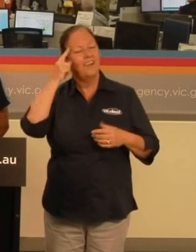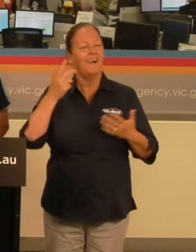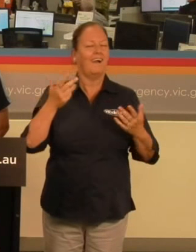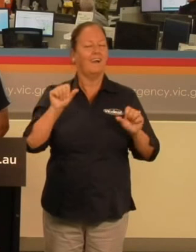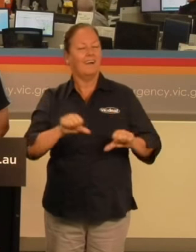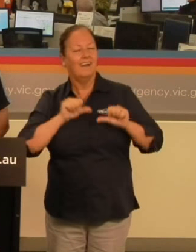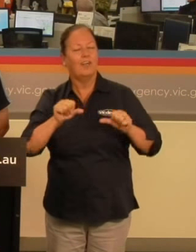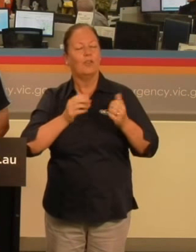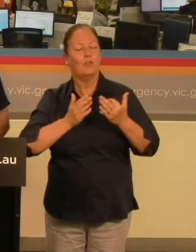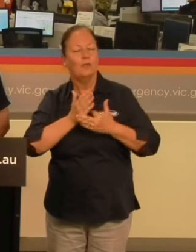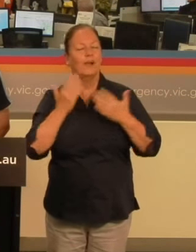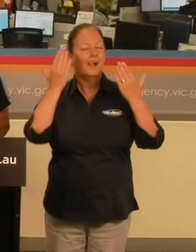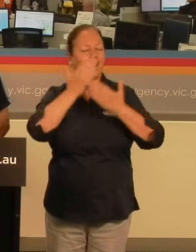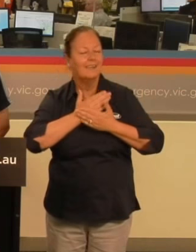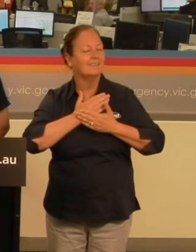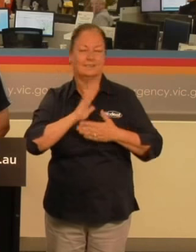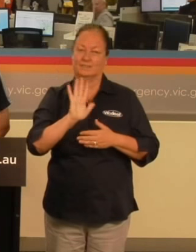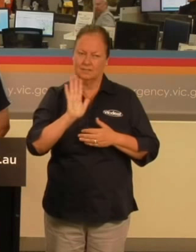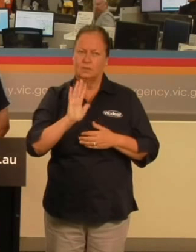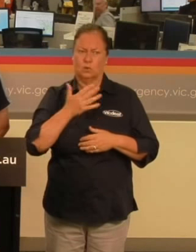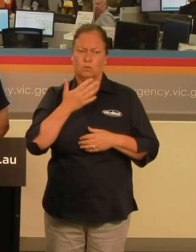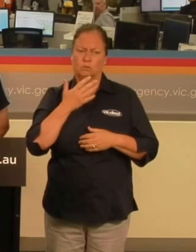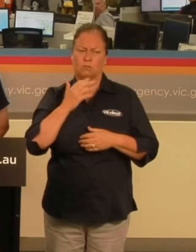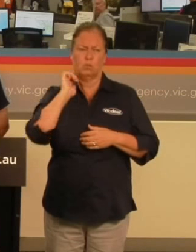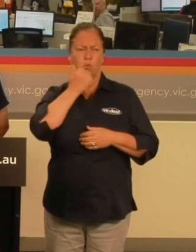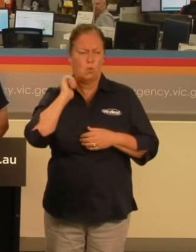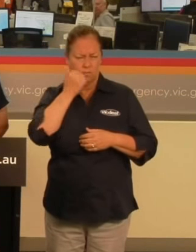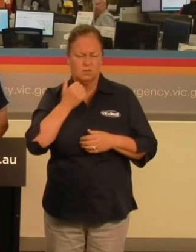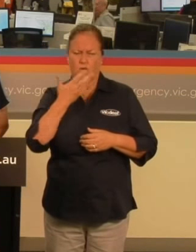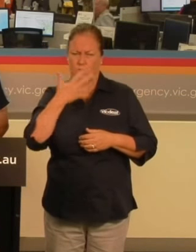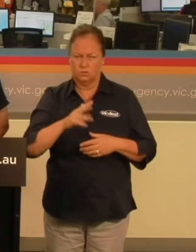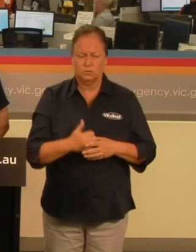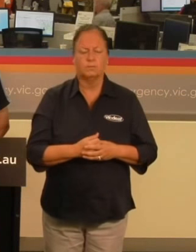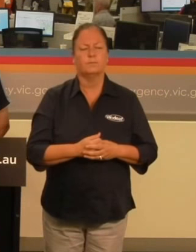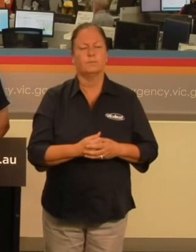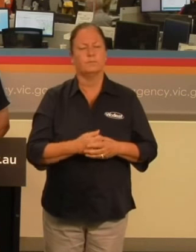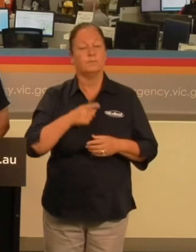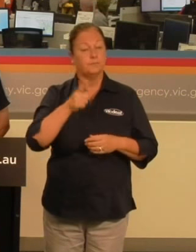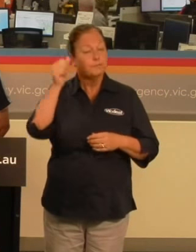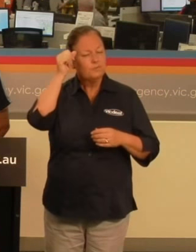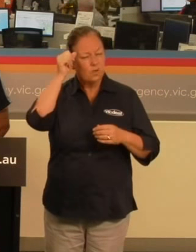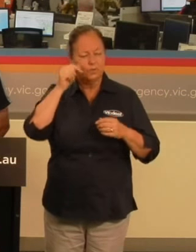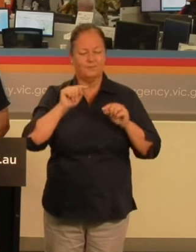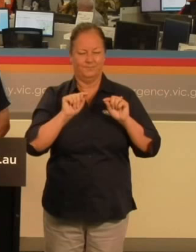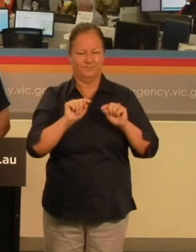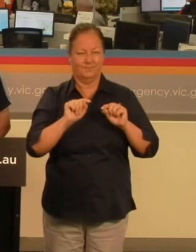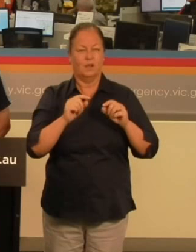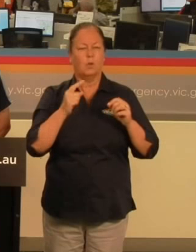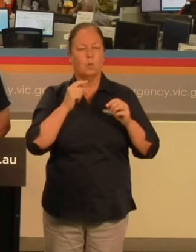as we move towards daybreak it starts to get windier and the winds turn northwesterly and that's ahead of a strong cold front it's going to move